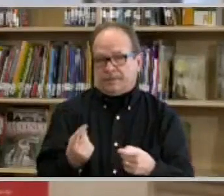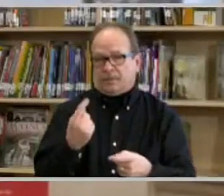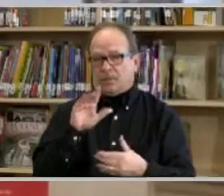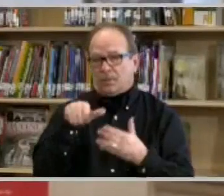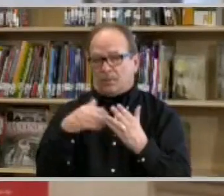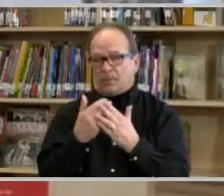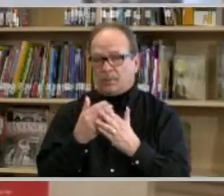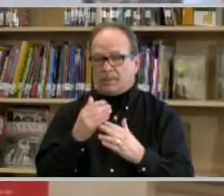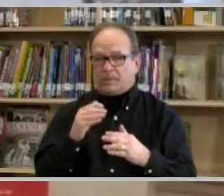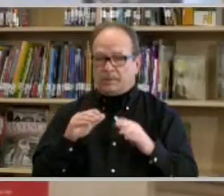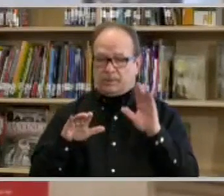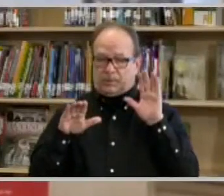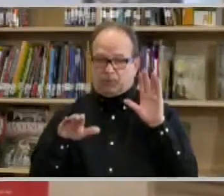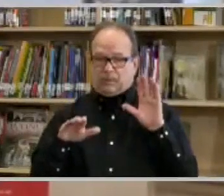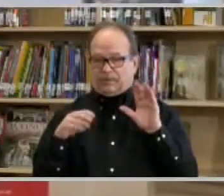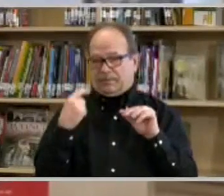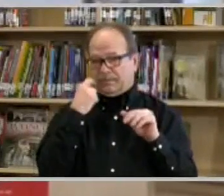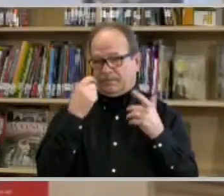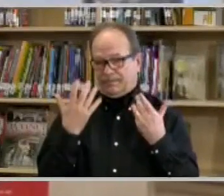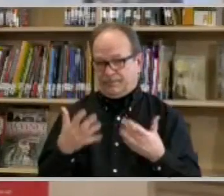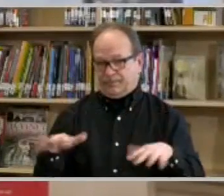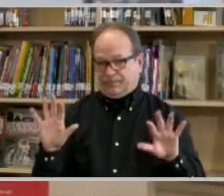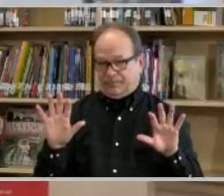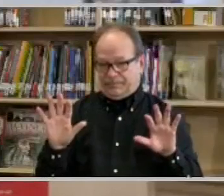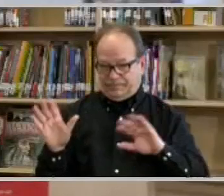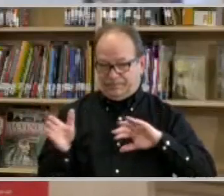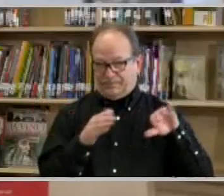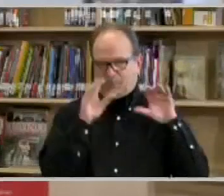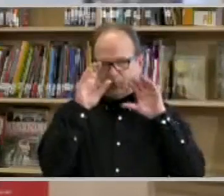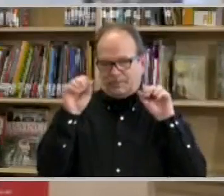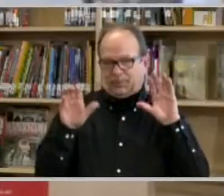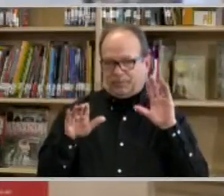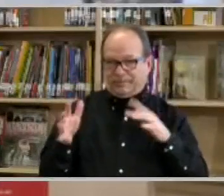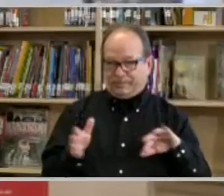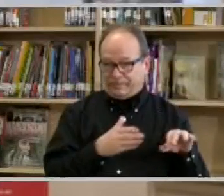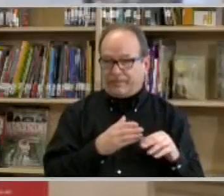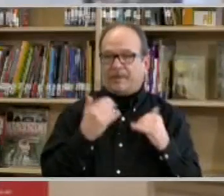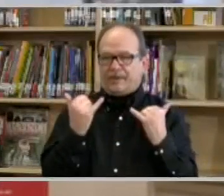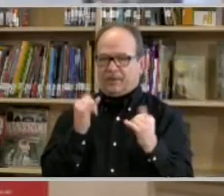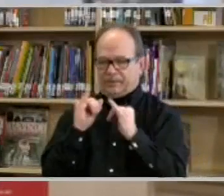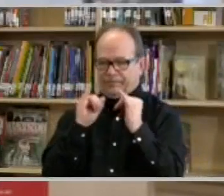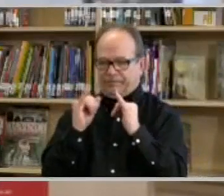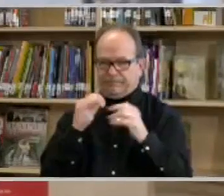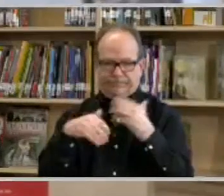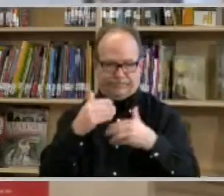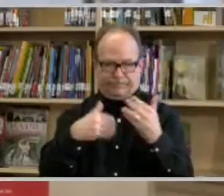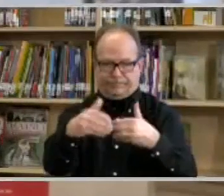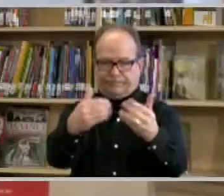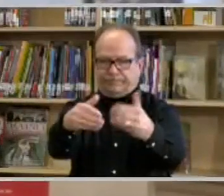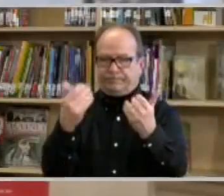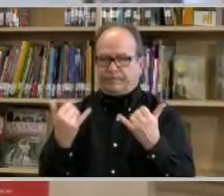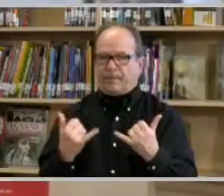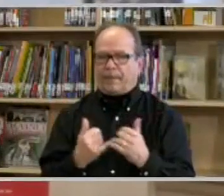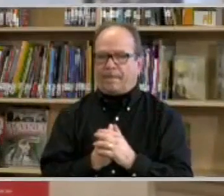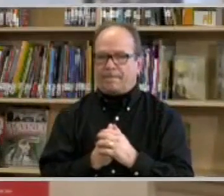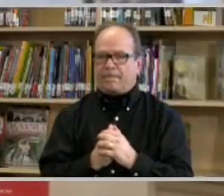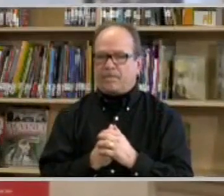AND SINCE THE, ALL OF THE INAUGURAL ACTIVITIES HAVE FINISHED, WE HAVE BEEN